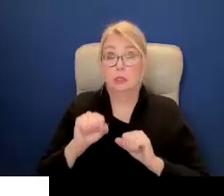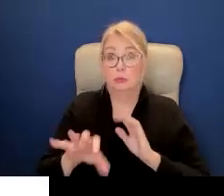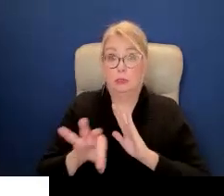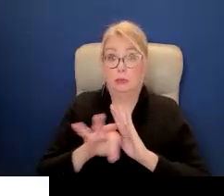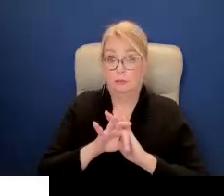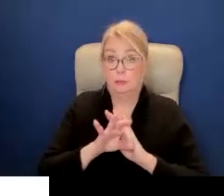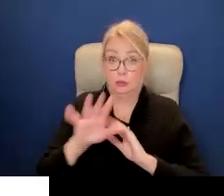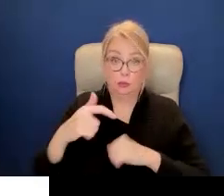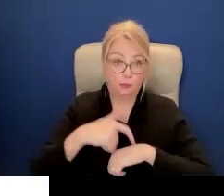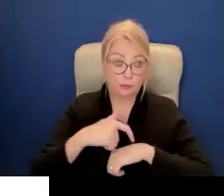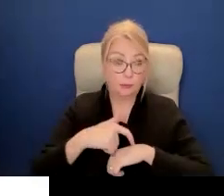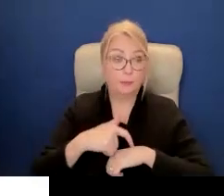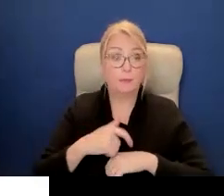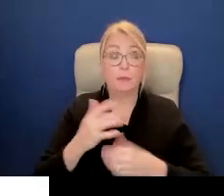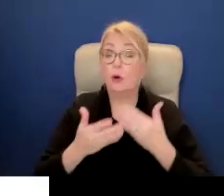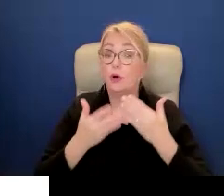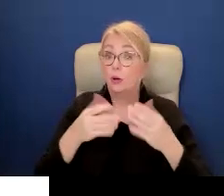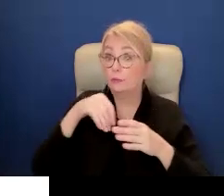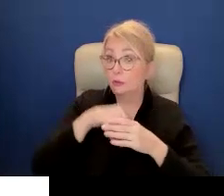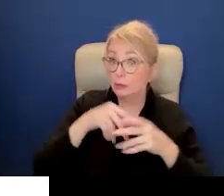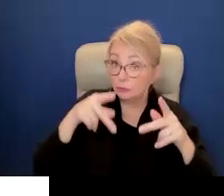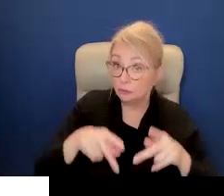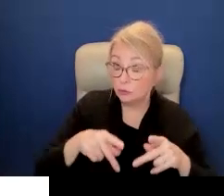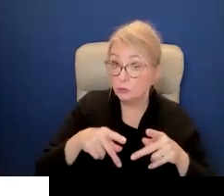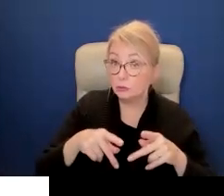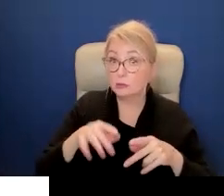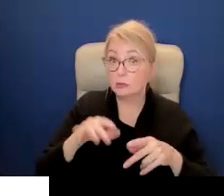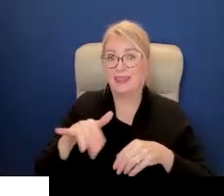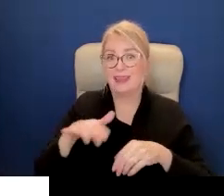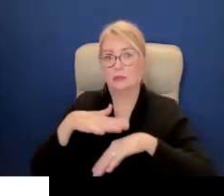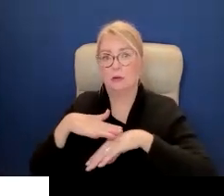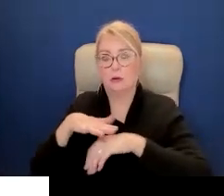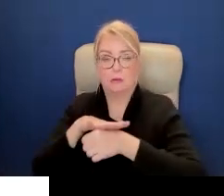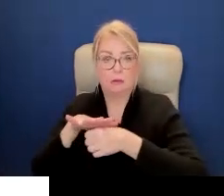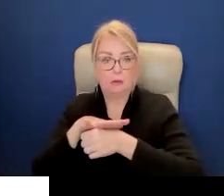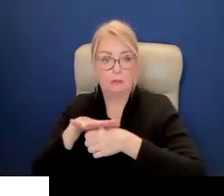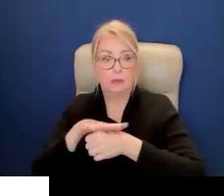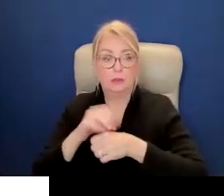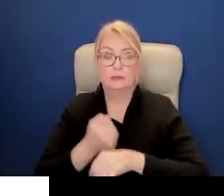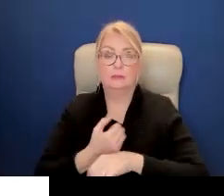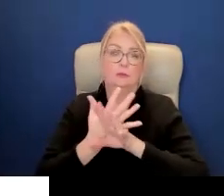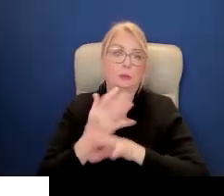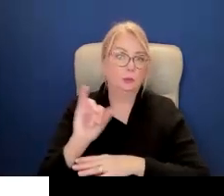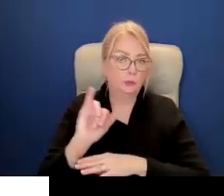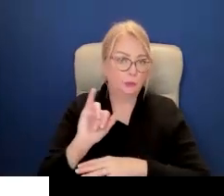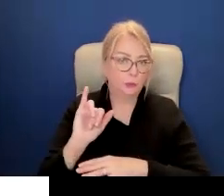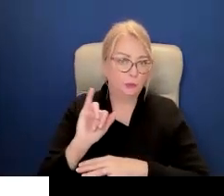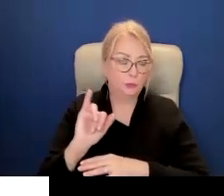And we do offer in-person appointments, which would be on campus. And then also virtual appointments for those who have a preference.